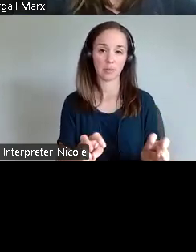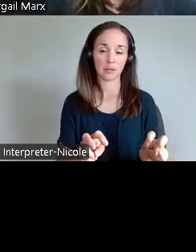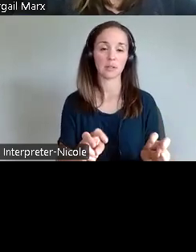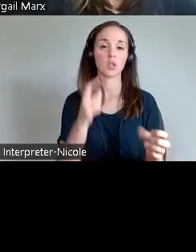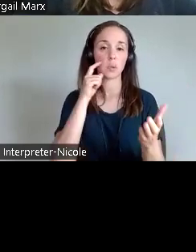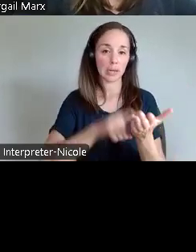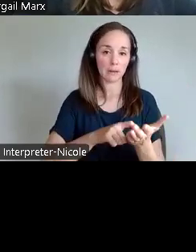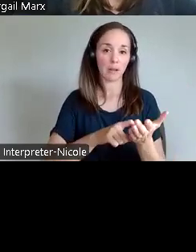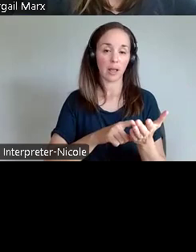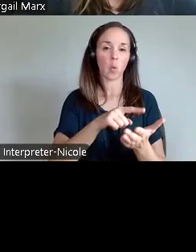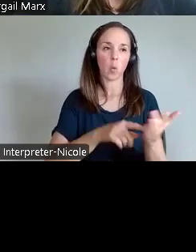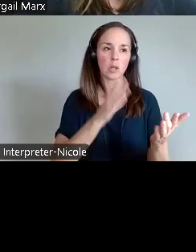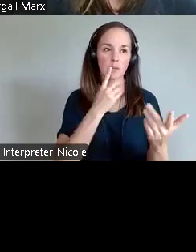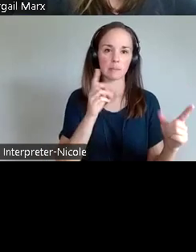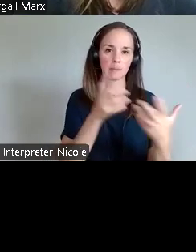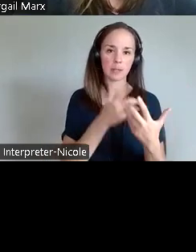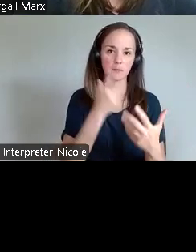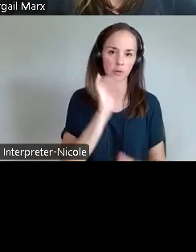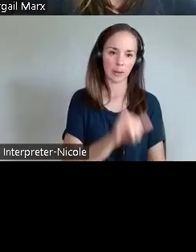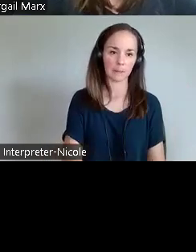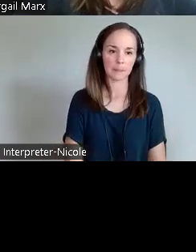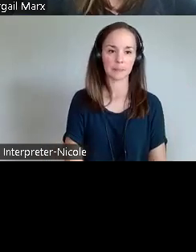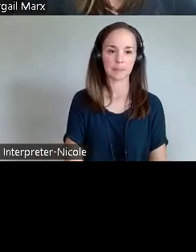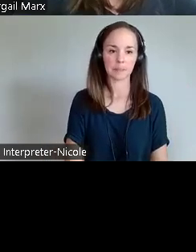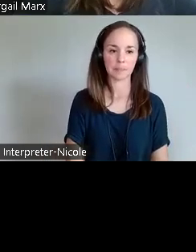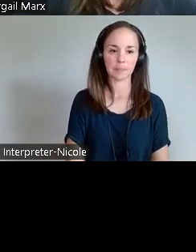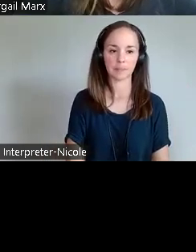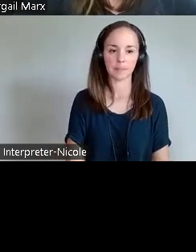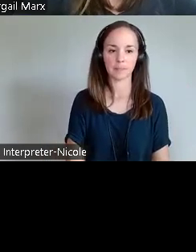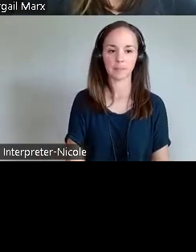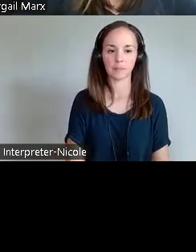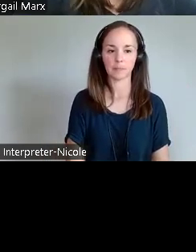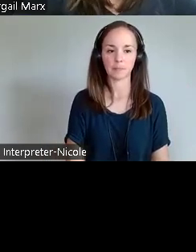hardware that will work for those things. We also considered, and it's important to consider